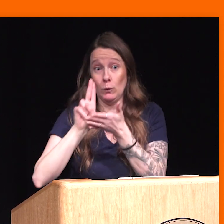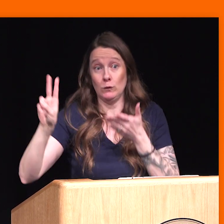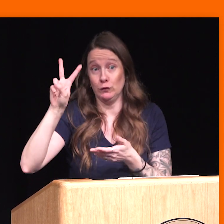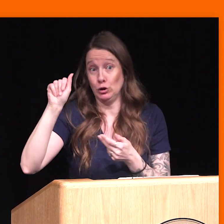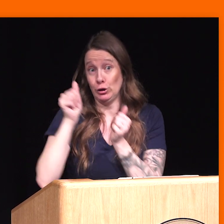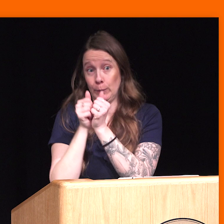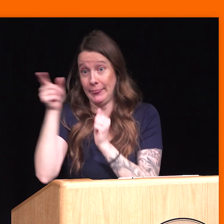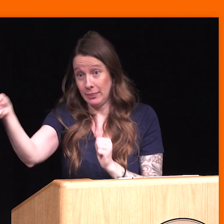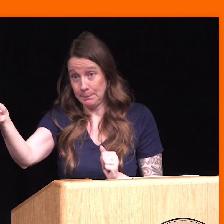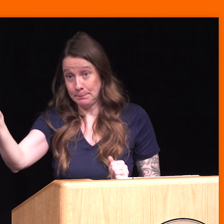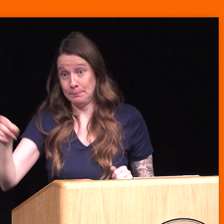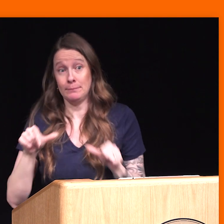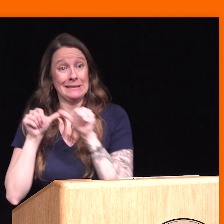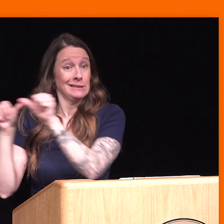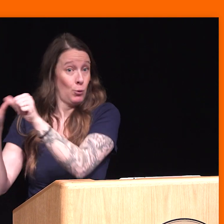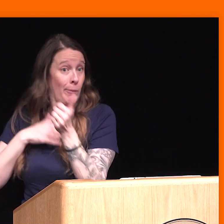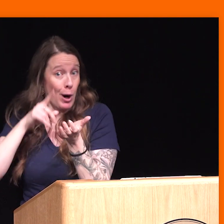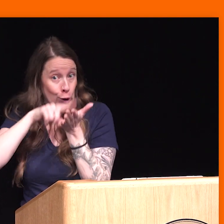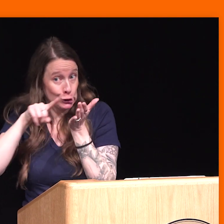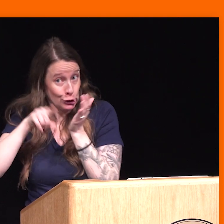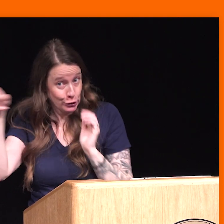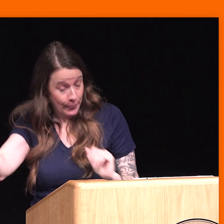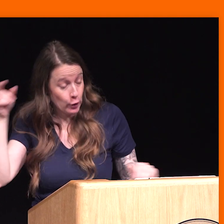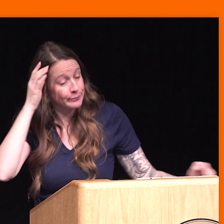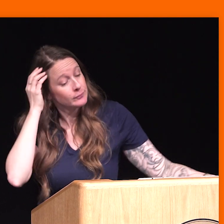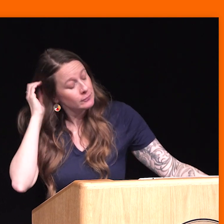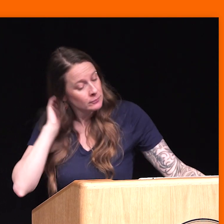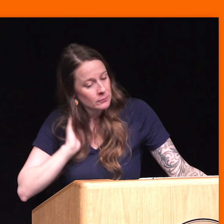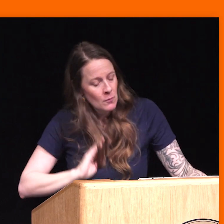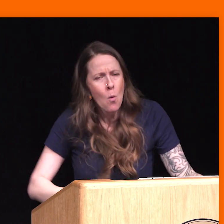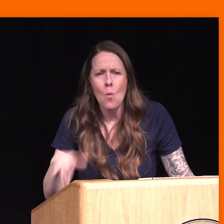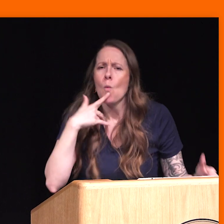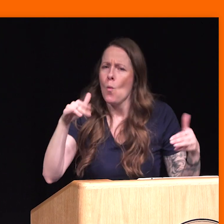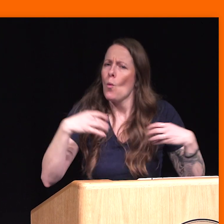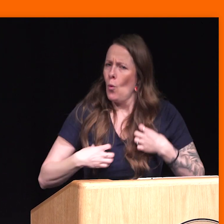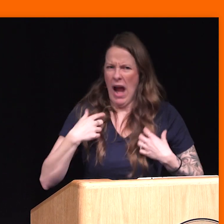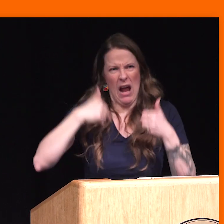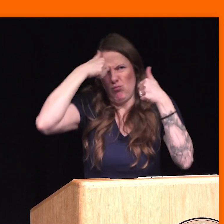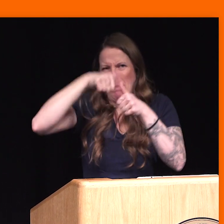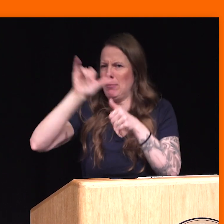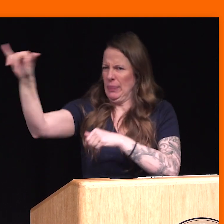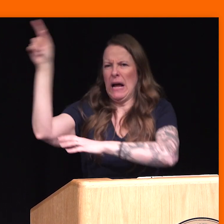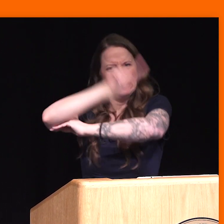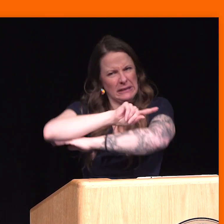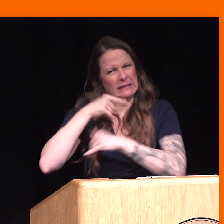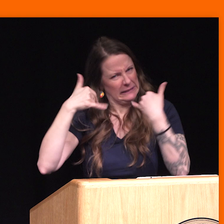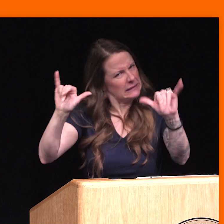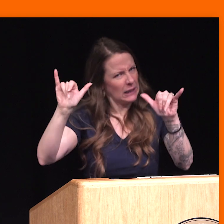find a new advisor, and start all over again, or move to the University of Virginia with him and be able to continue my current research project.